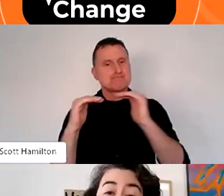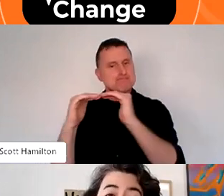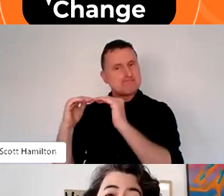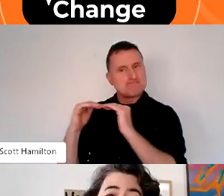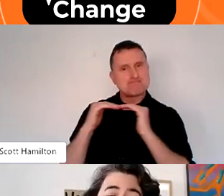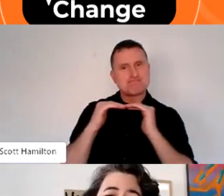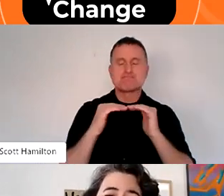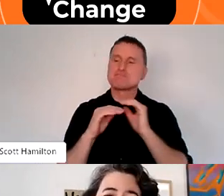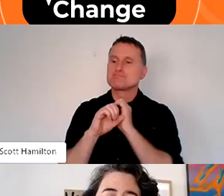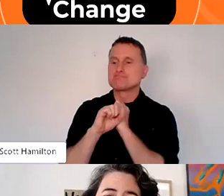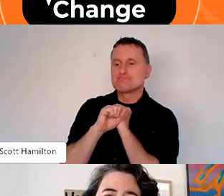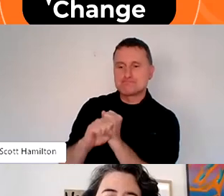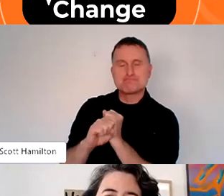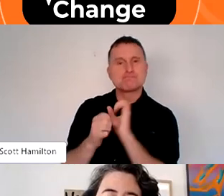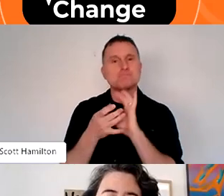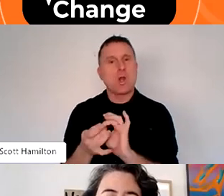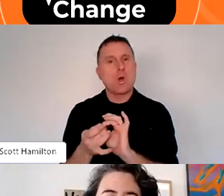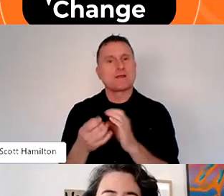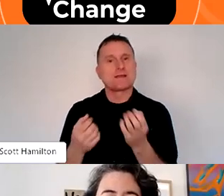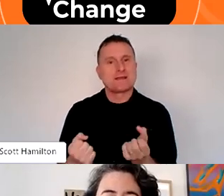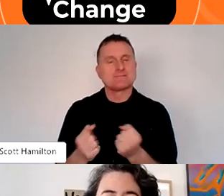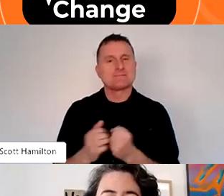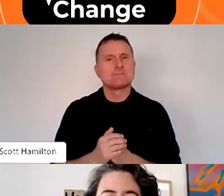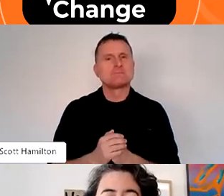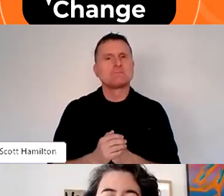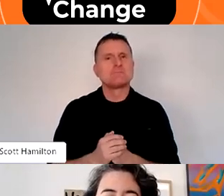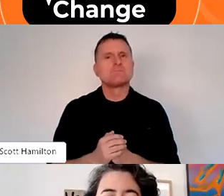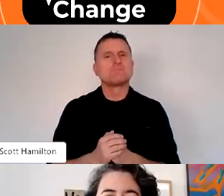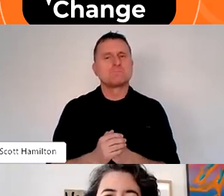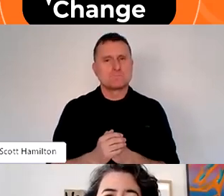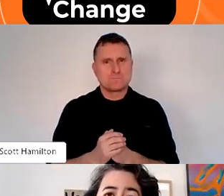directly heard in our work, for example, from mokopuna that they